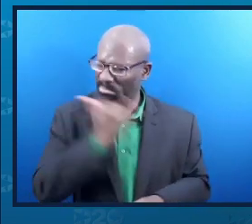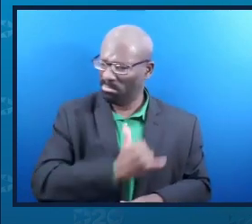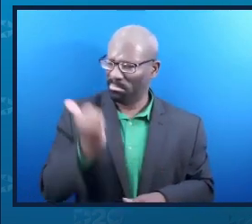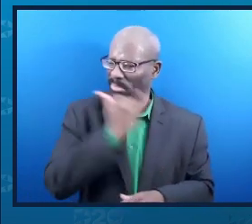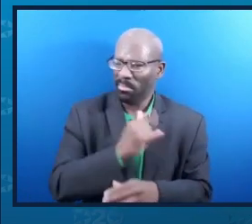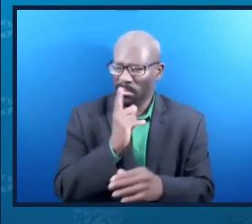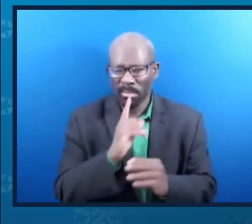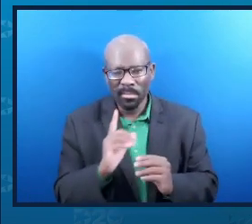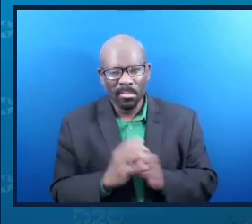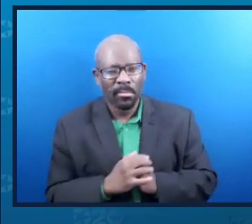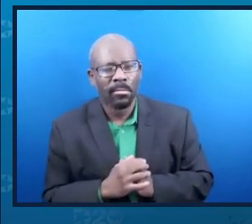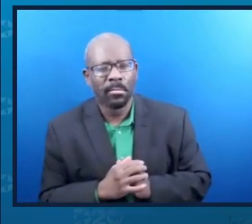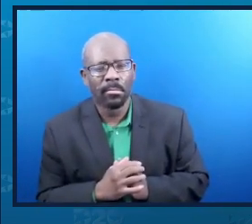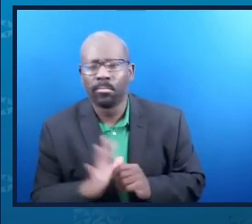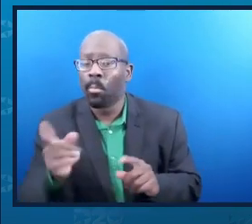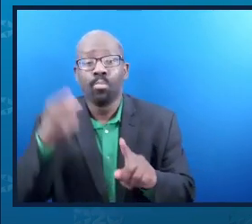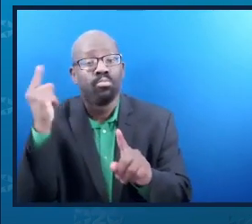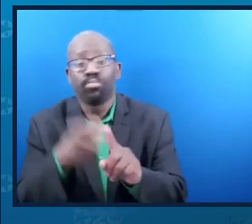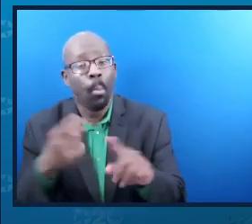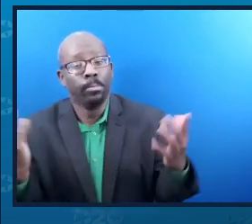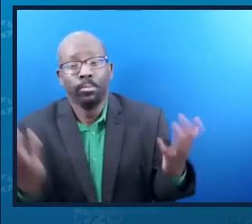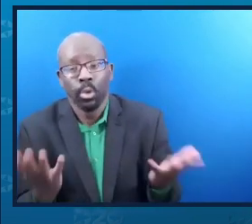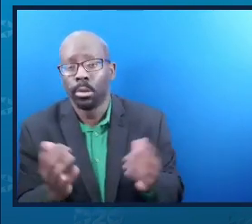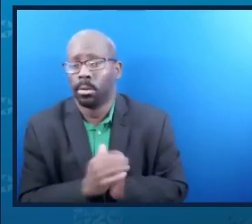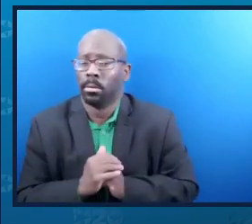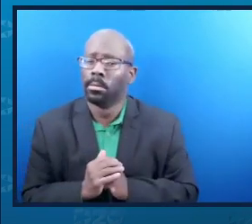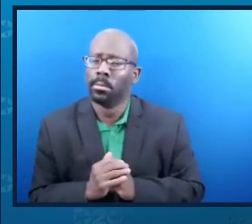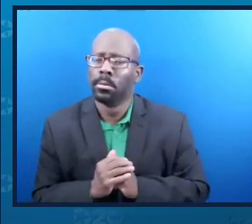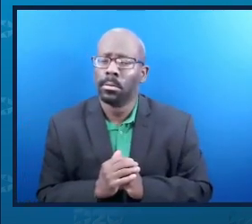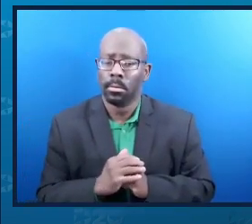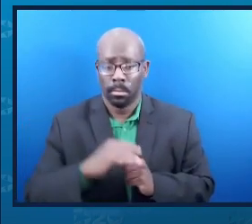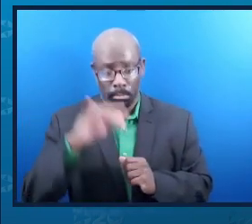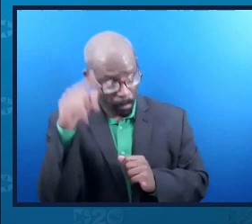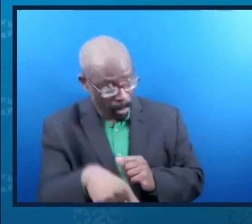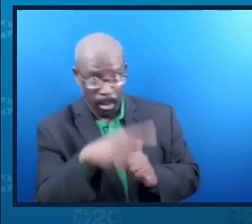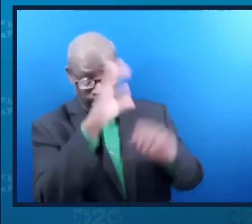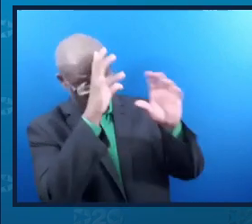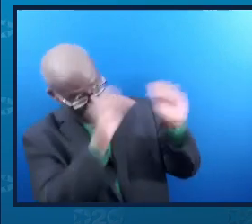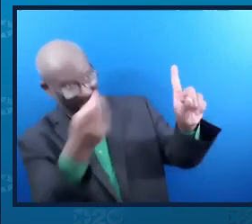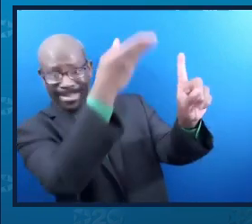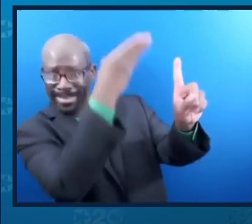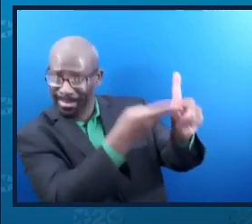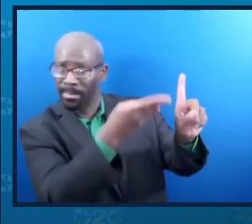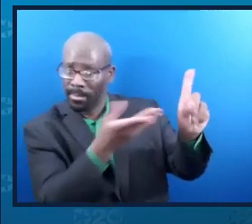WELL, HERE IS THE POINT. THIS PRESIDENT AND THOSE IN